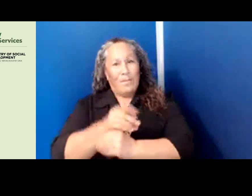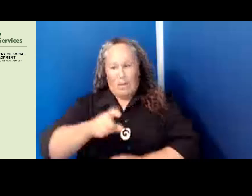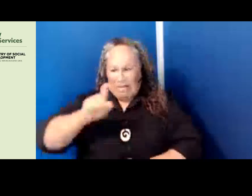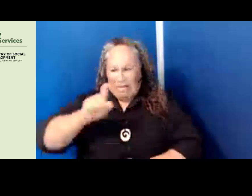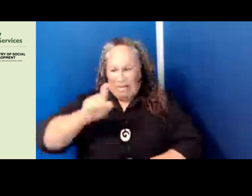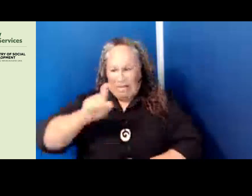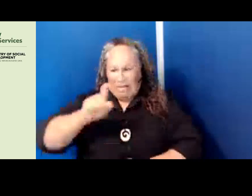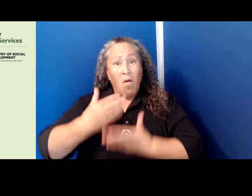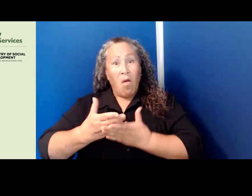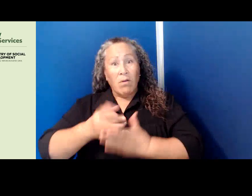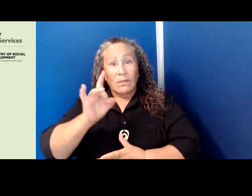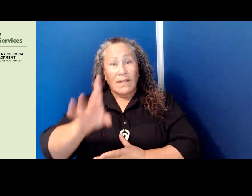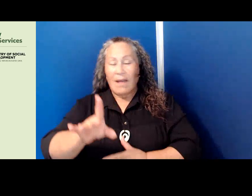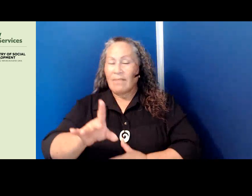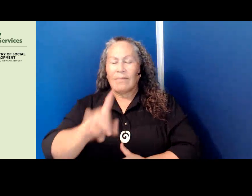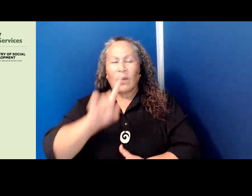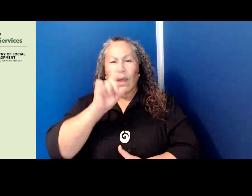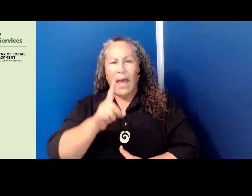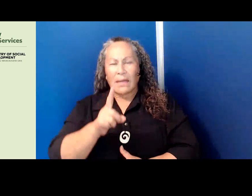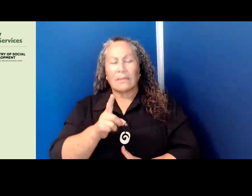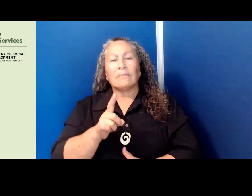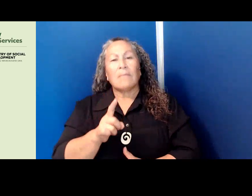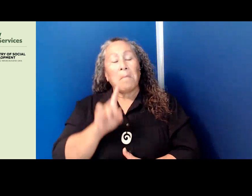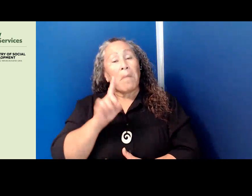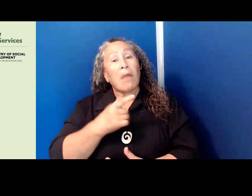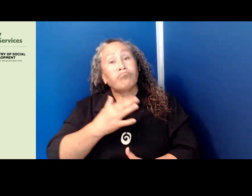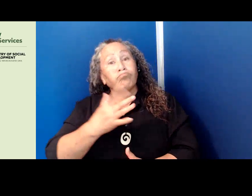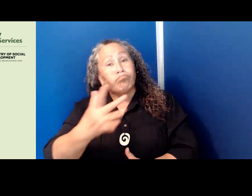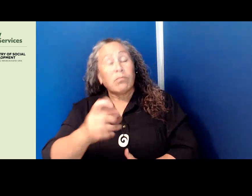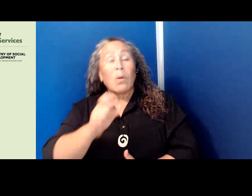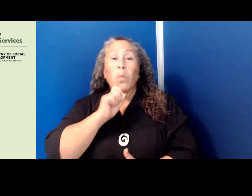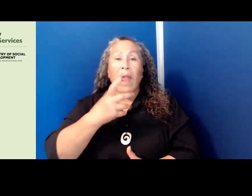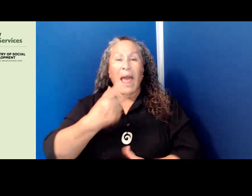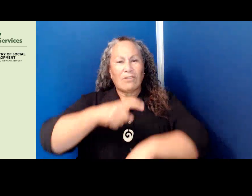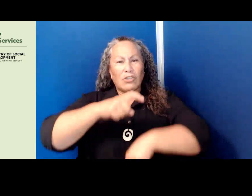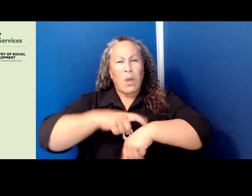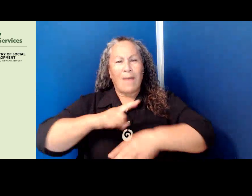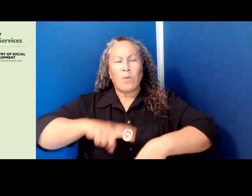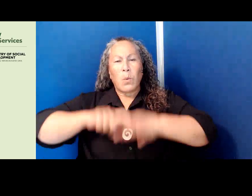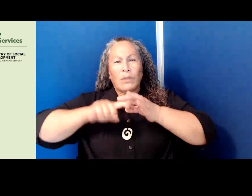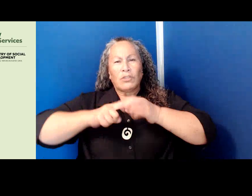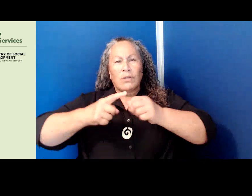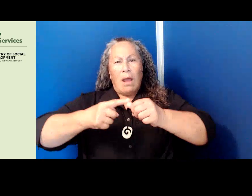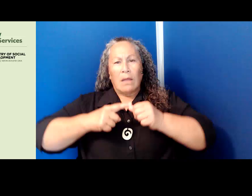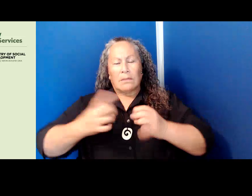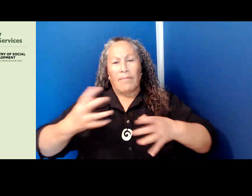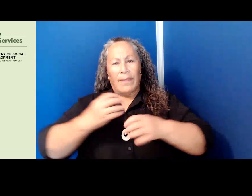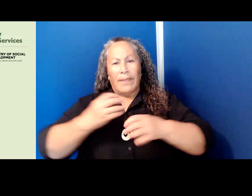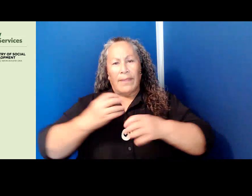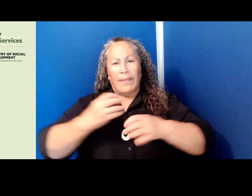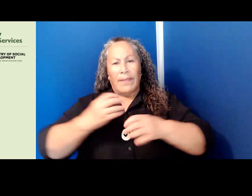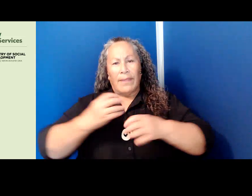on yourselves, but we will have opportunities for questions and answers at the end of the session.